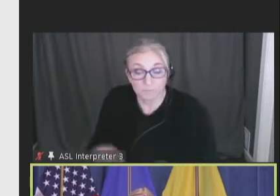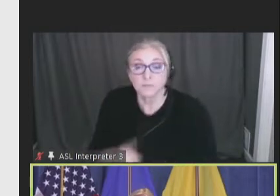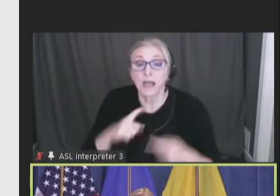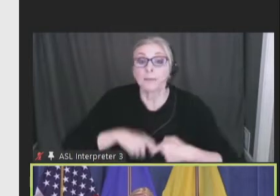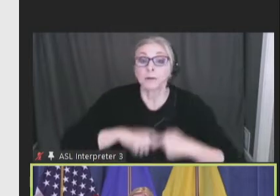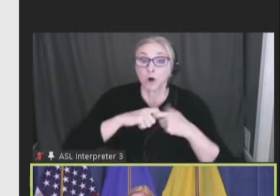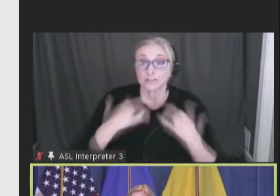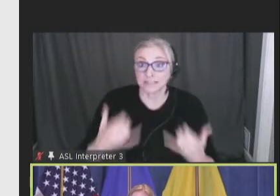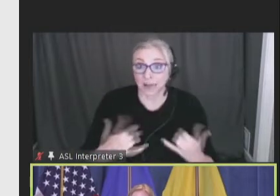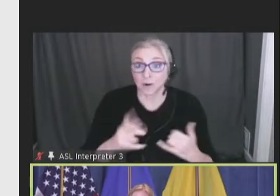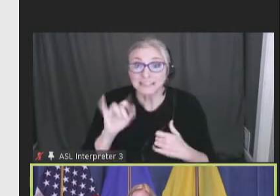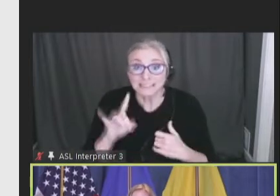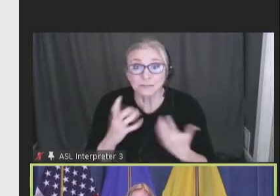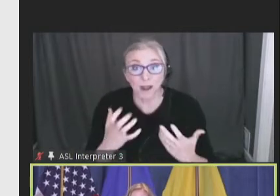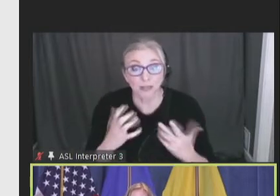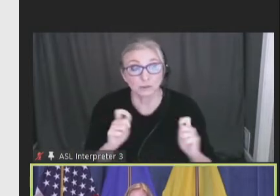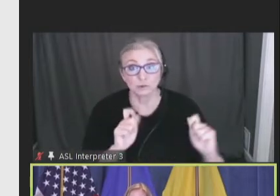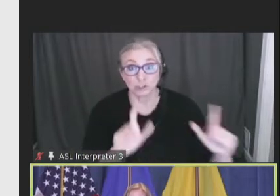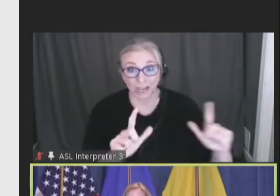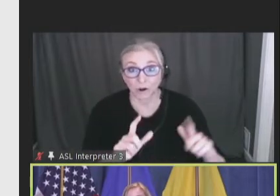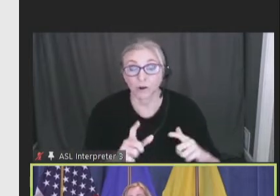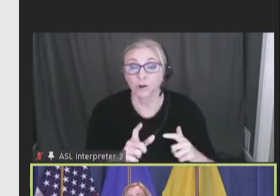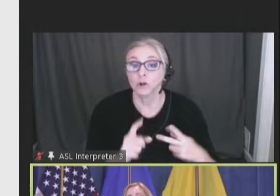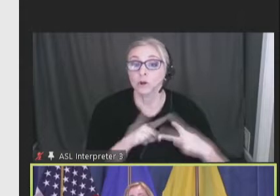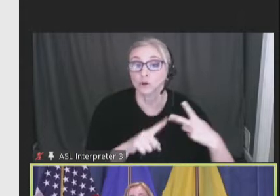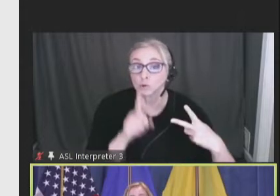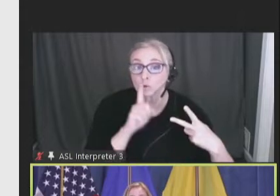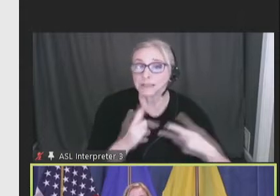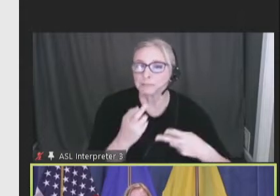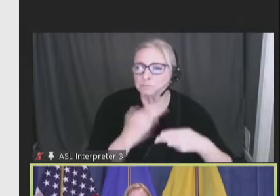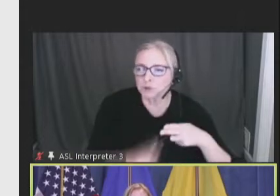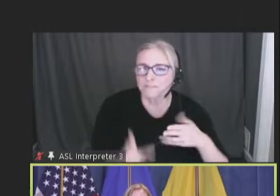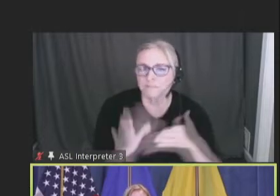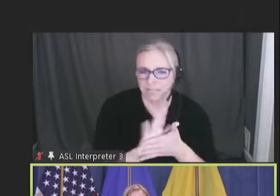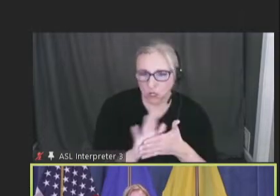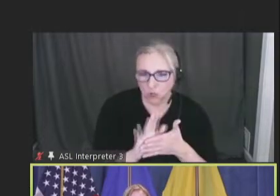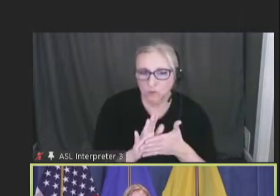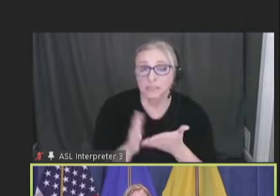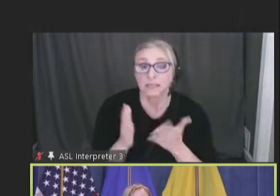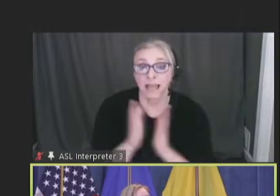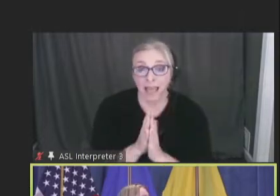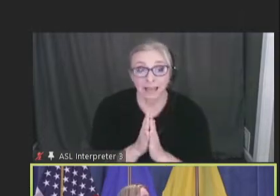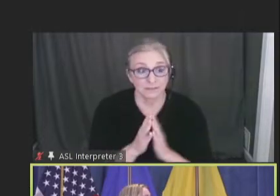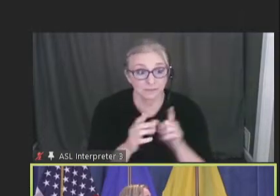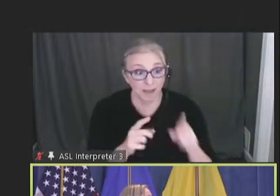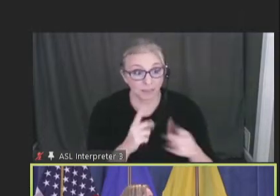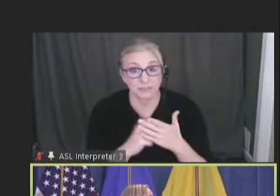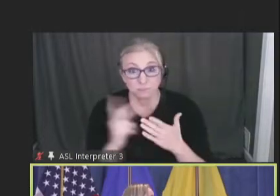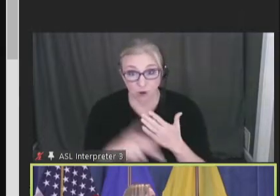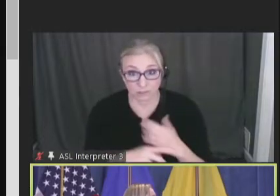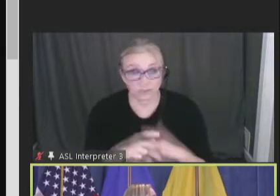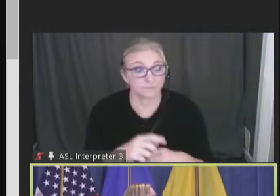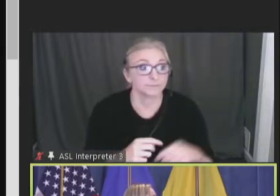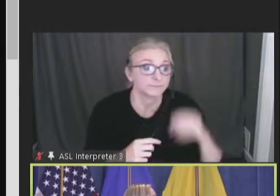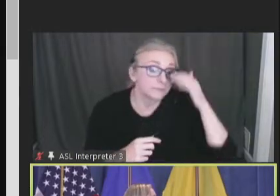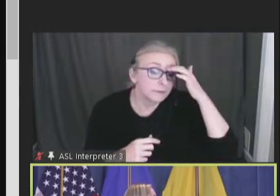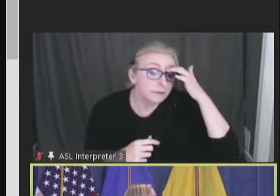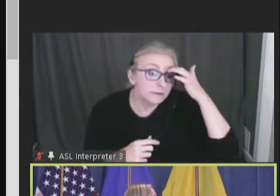because I wanted to share just two very brief videos or assets that came into the project. [video presentation starts]